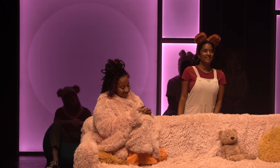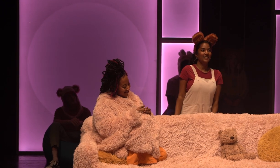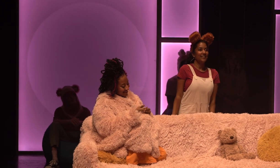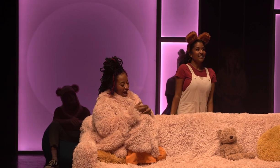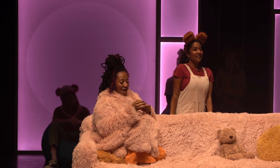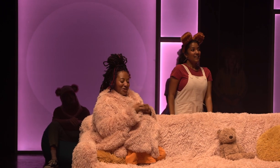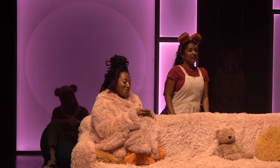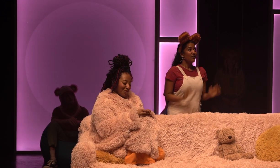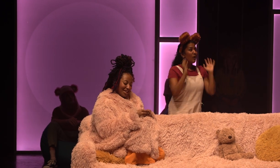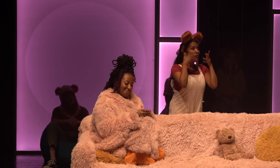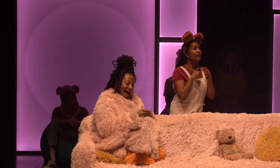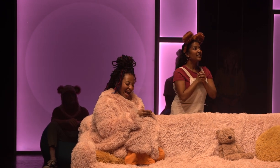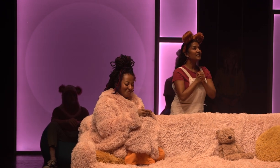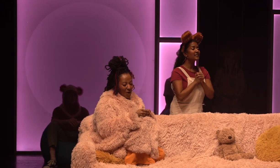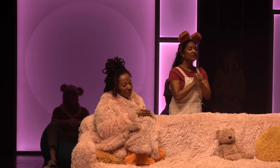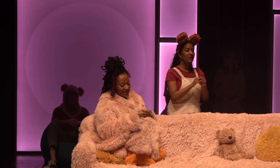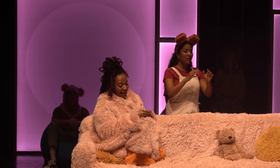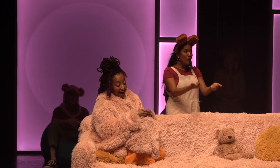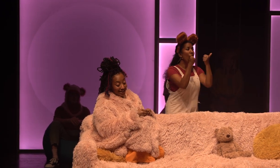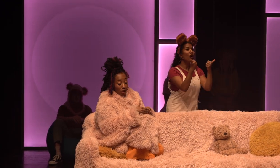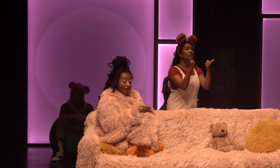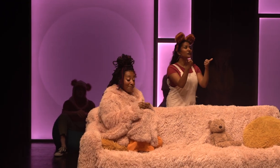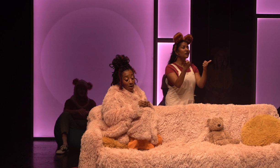[SASHA] No worries babe, all good here.